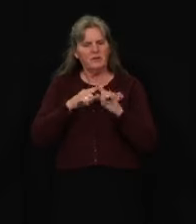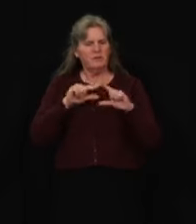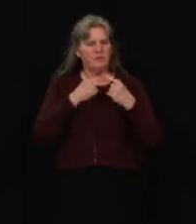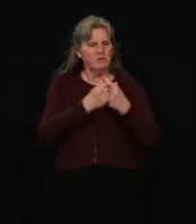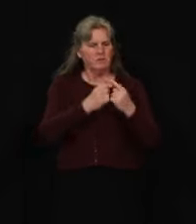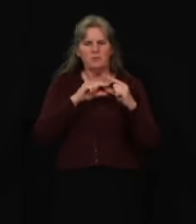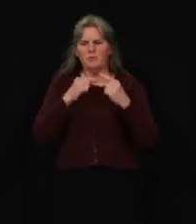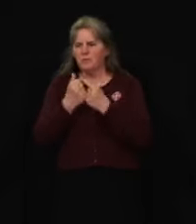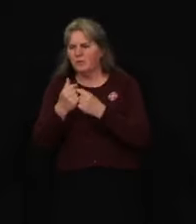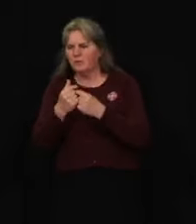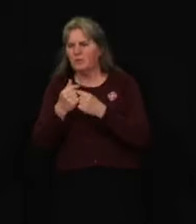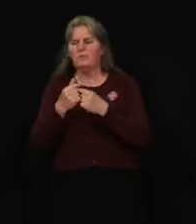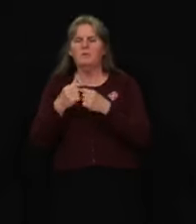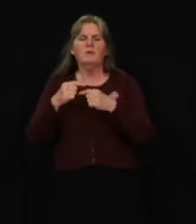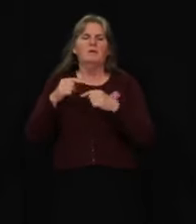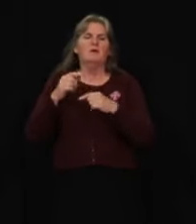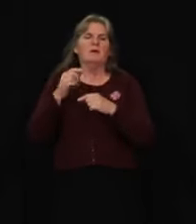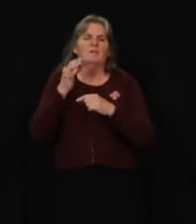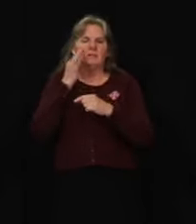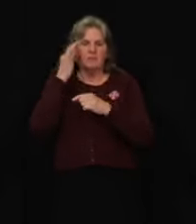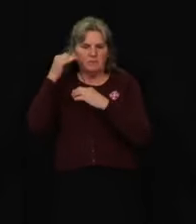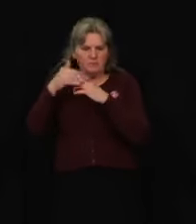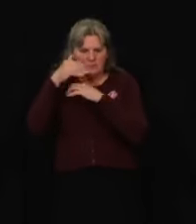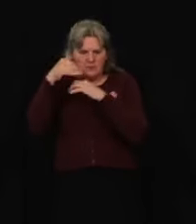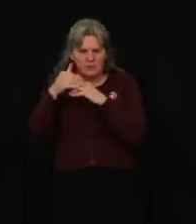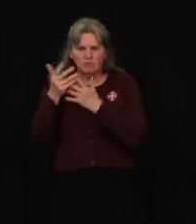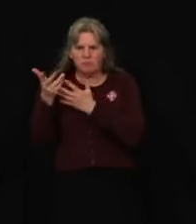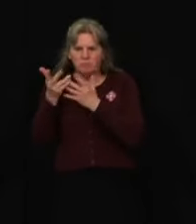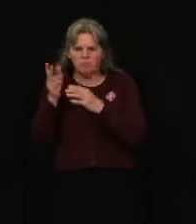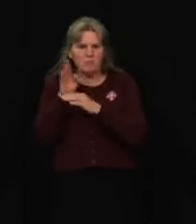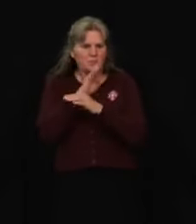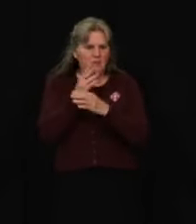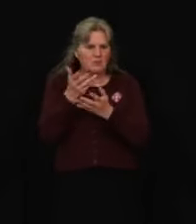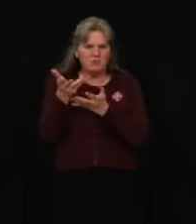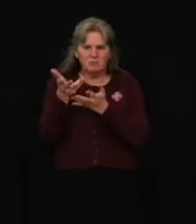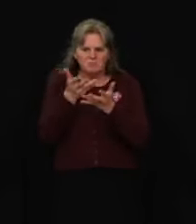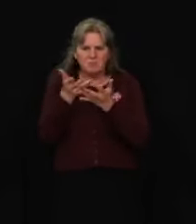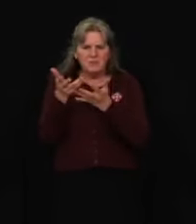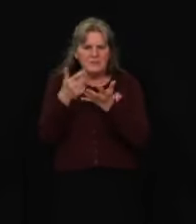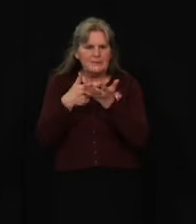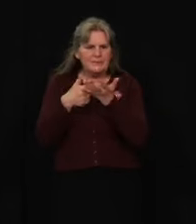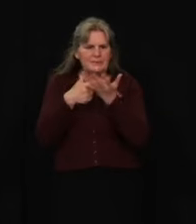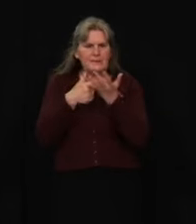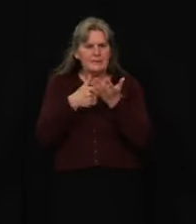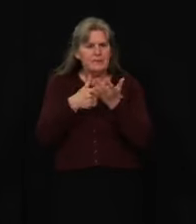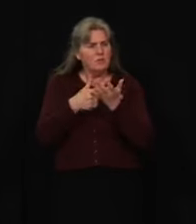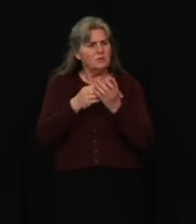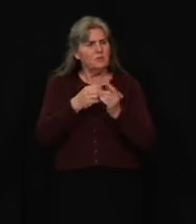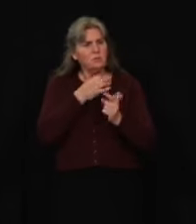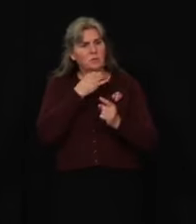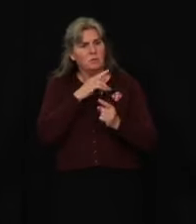just like we have been consolidating this previous phase of where we have been in